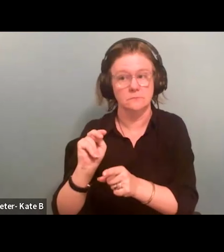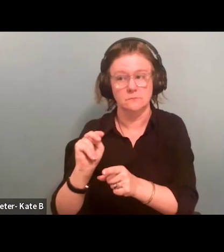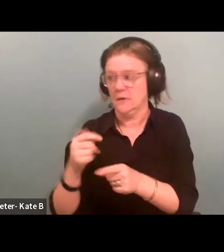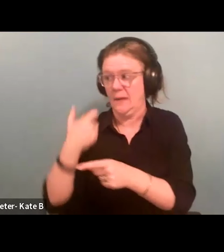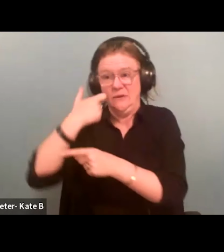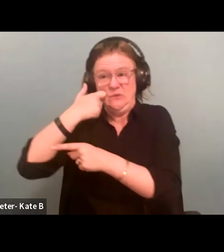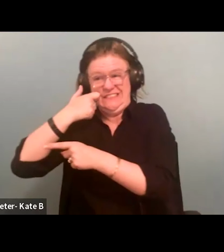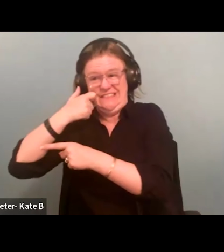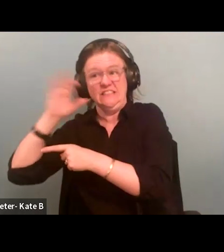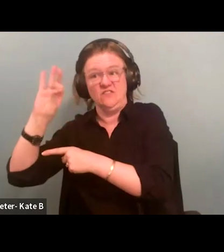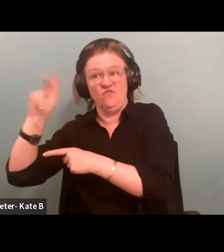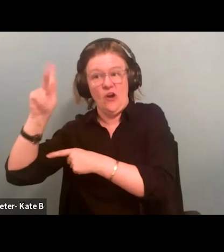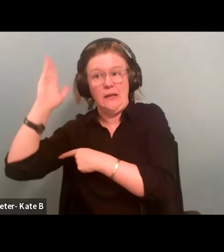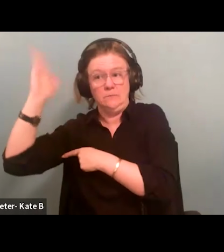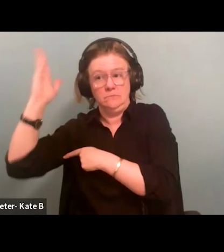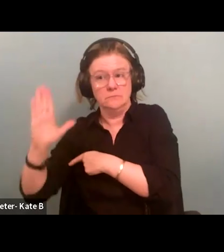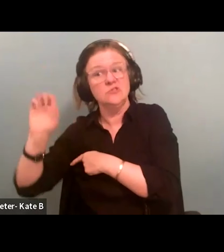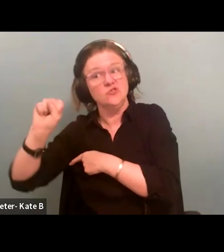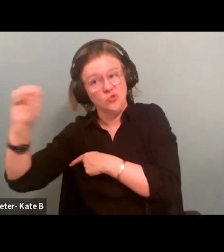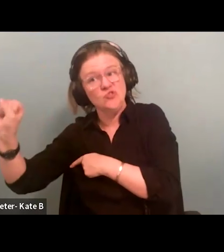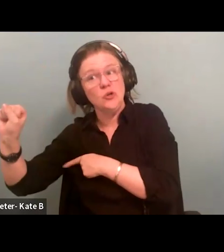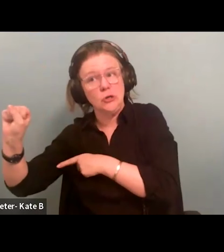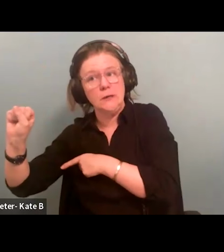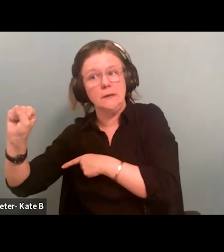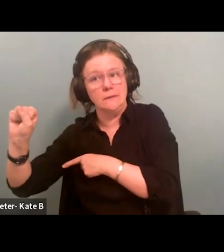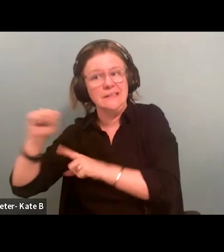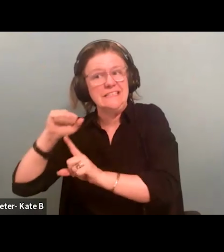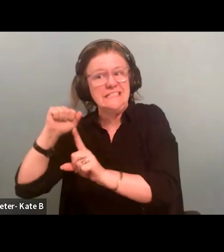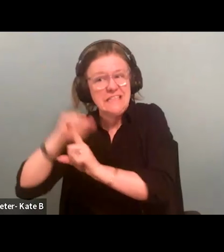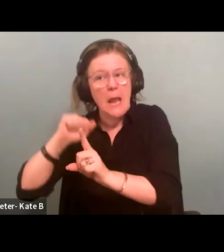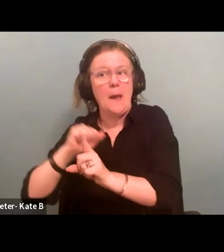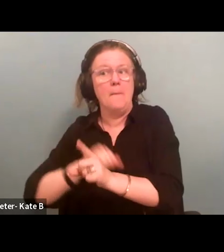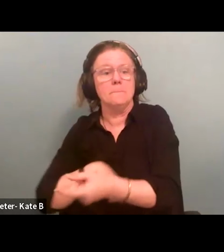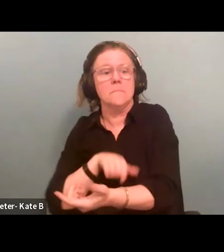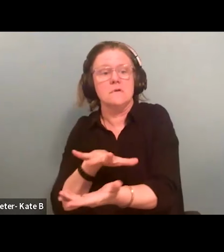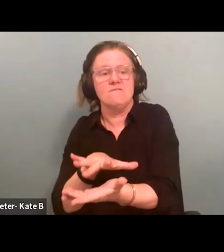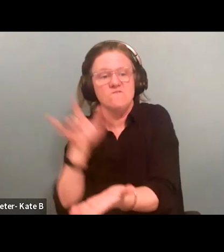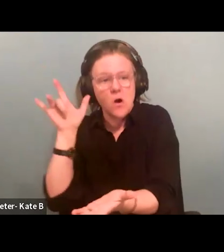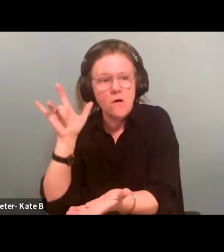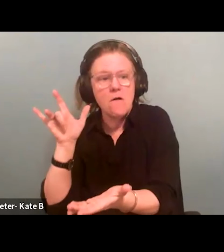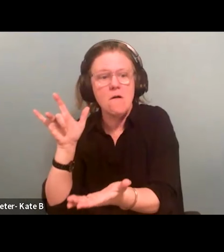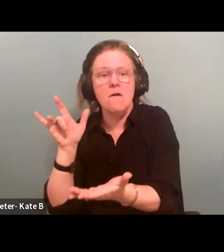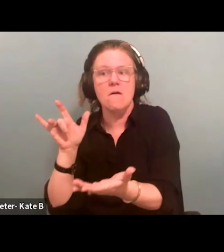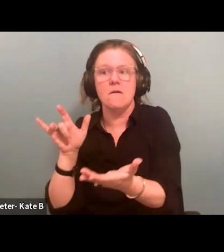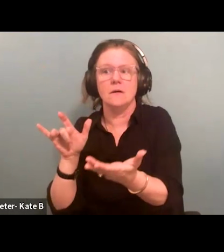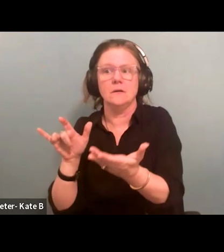of Frank's great presentation of Social Security, those scams and frauds and financial exploitation